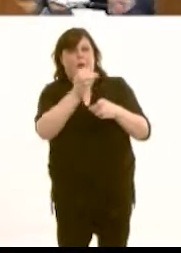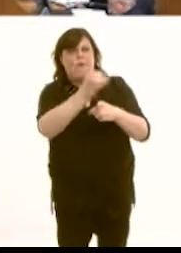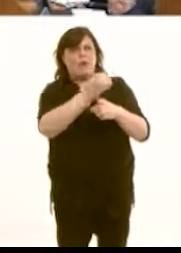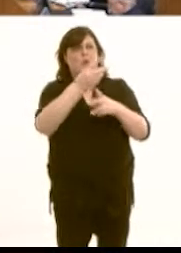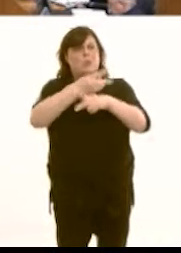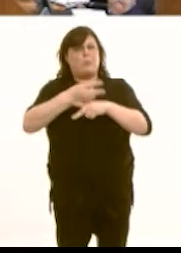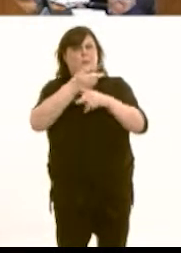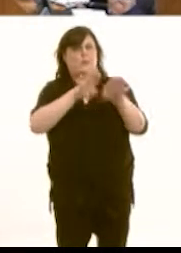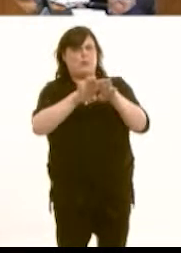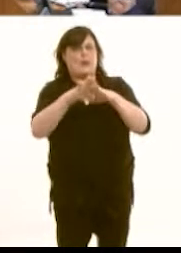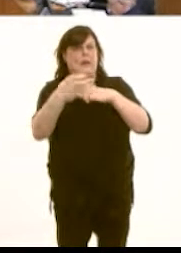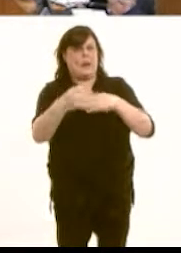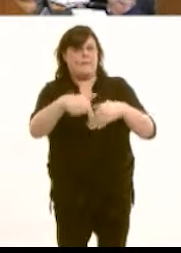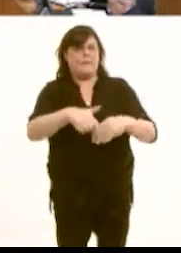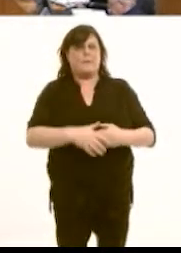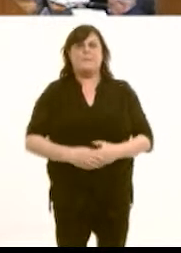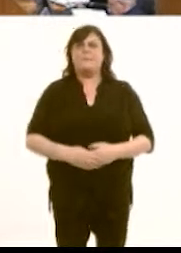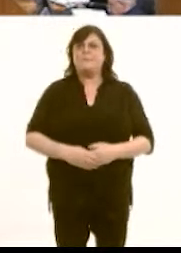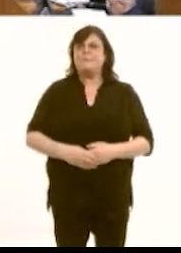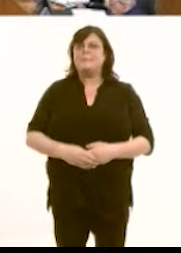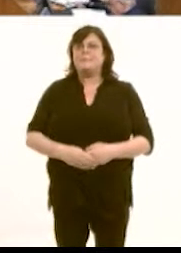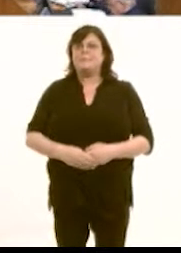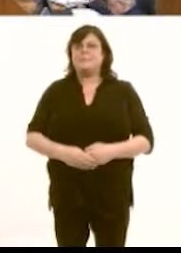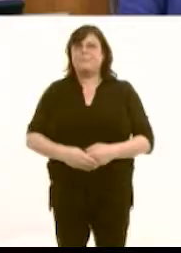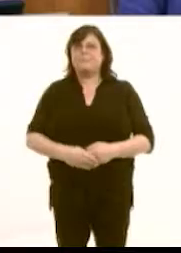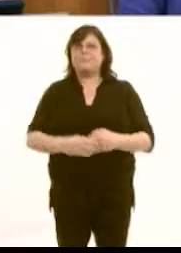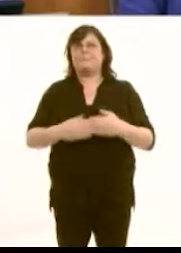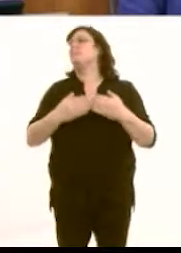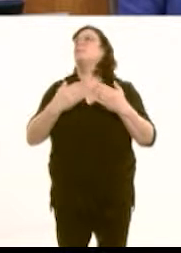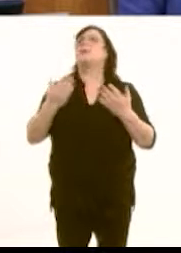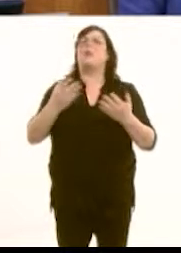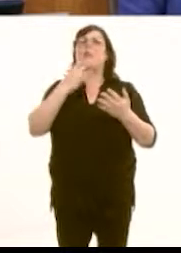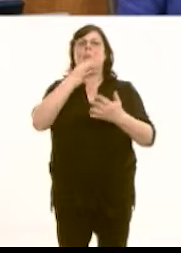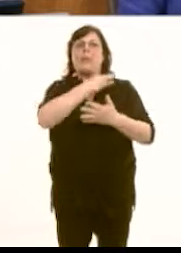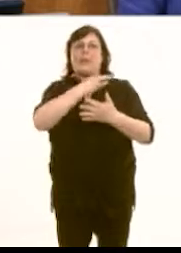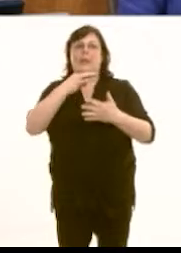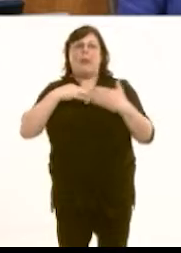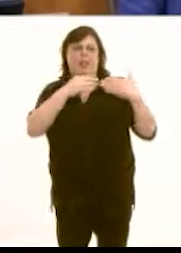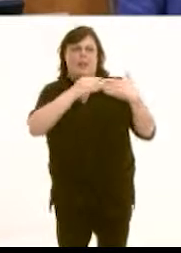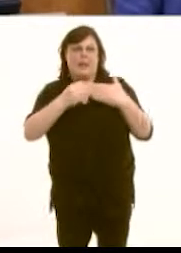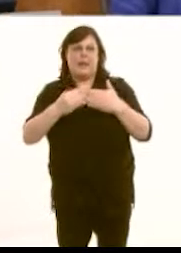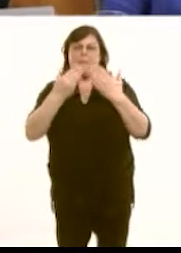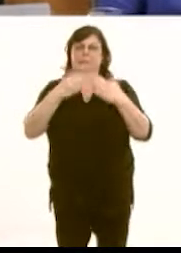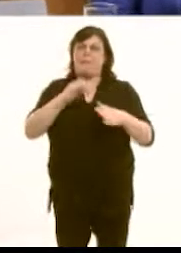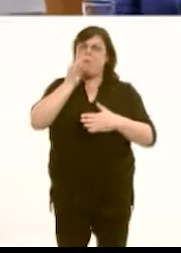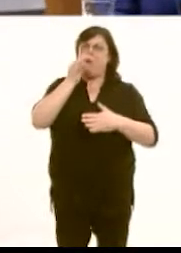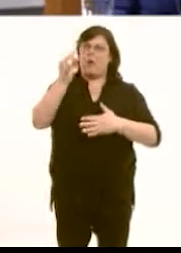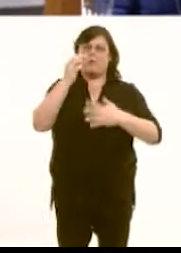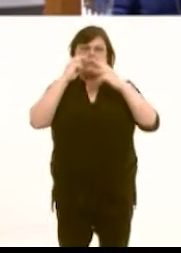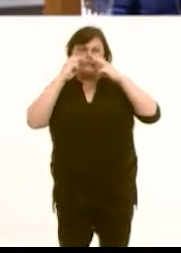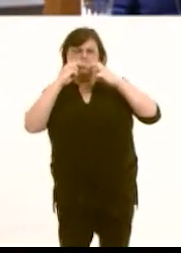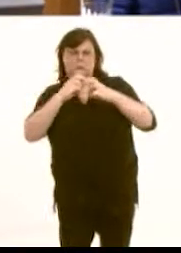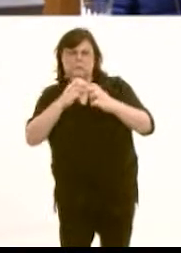Carwyn Jones: Well, it is something that, as I said, the Minister has asked the clinical lead to look at. We want to see what the clinical leadís view is.